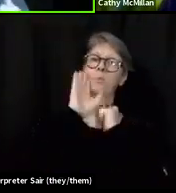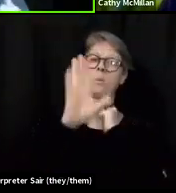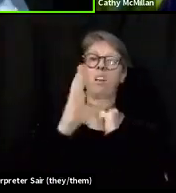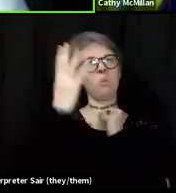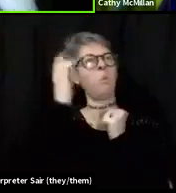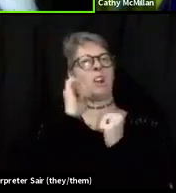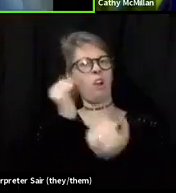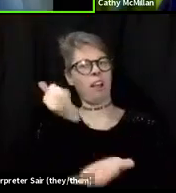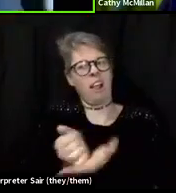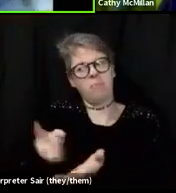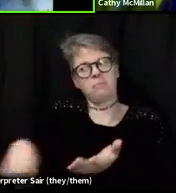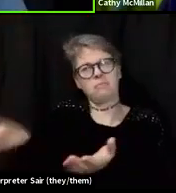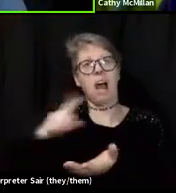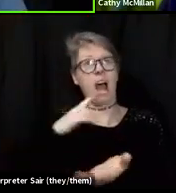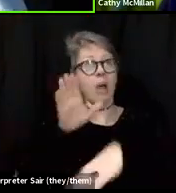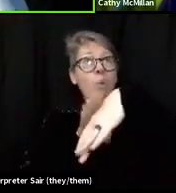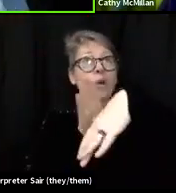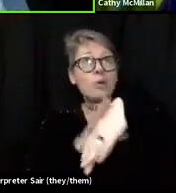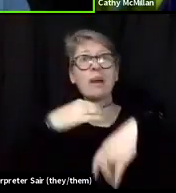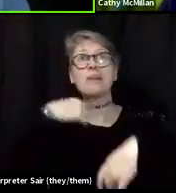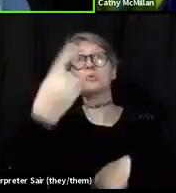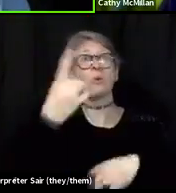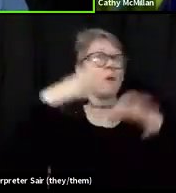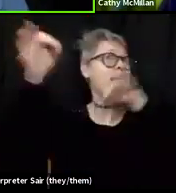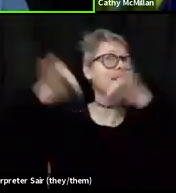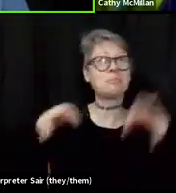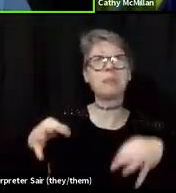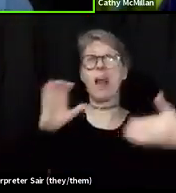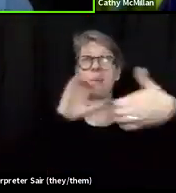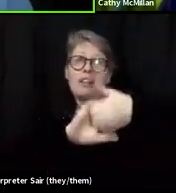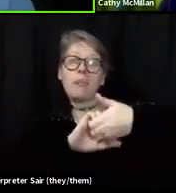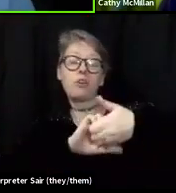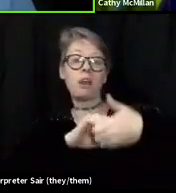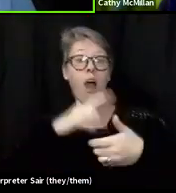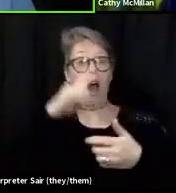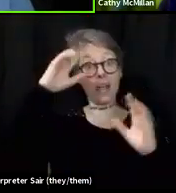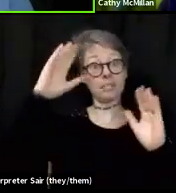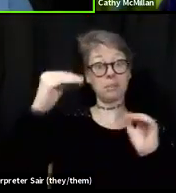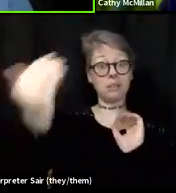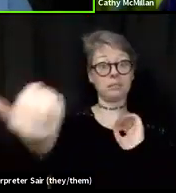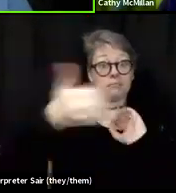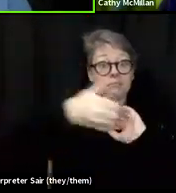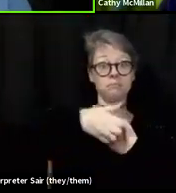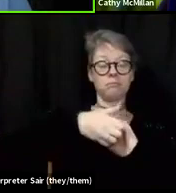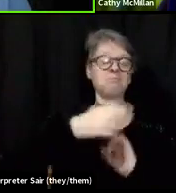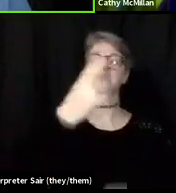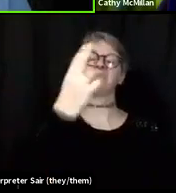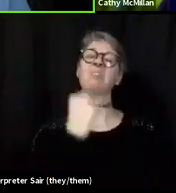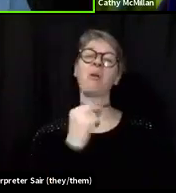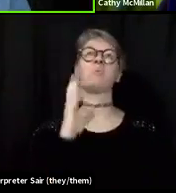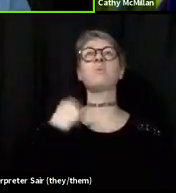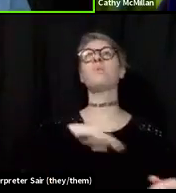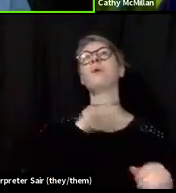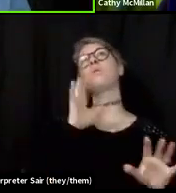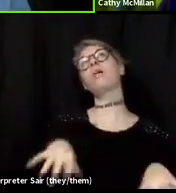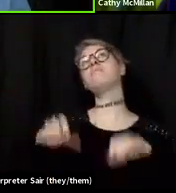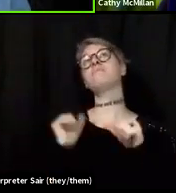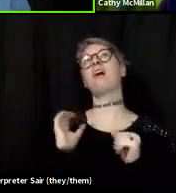help us like, you know, why wouldn't you help children coming into the school system. em, I warned you, I talked em, I warned you, I talked with you and collaborating with you. and they're like